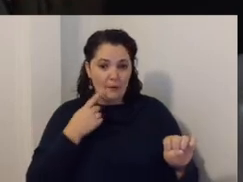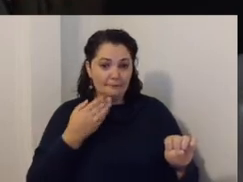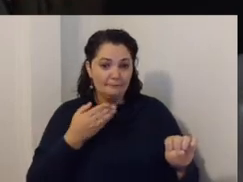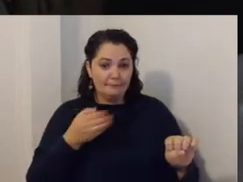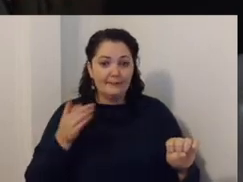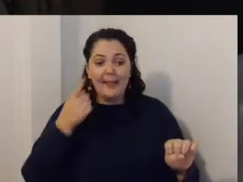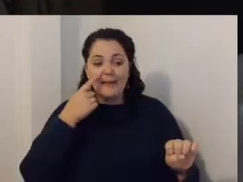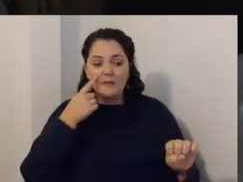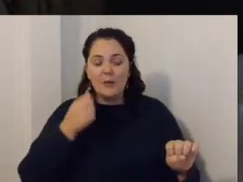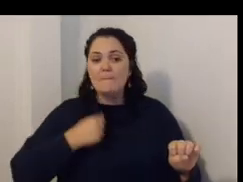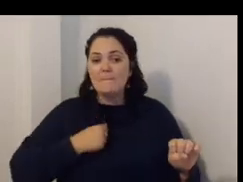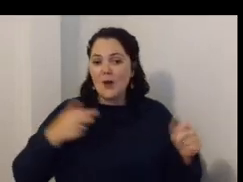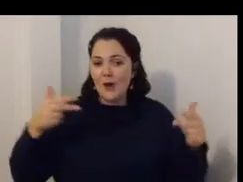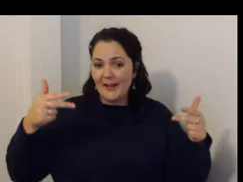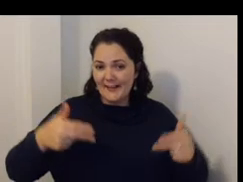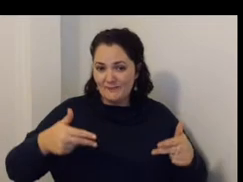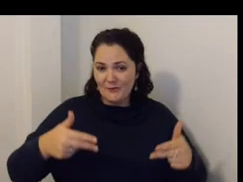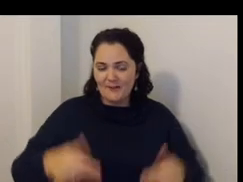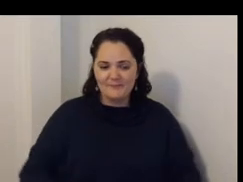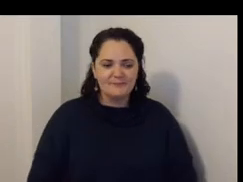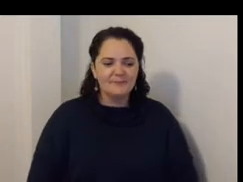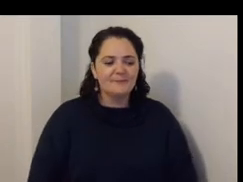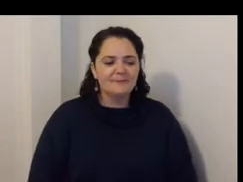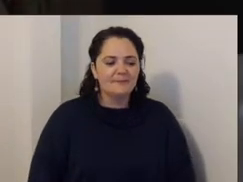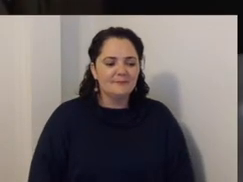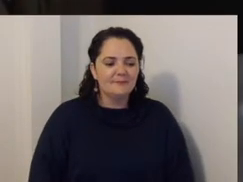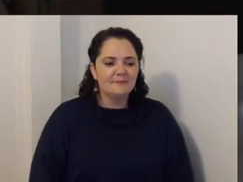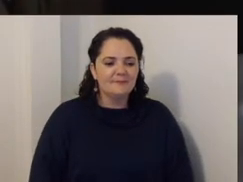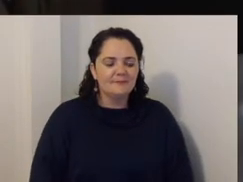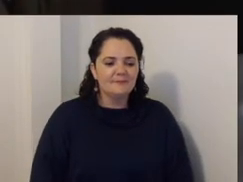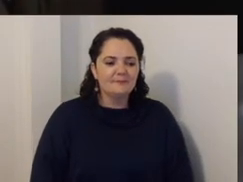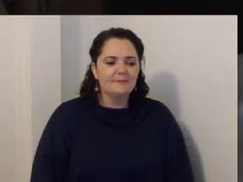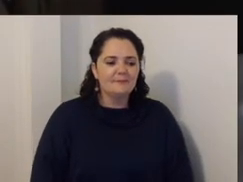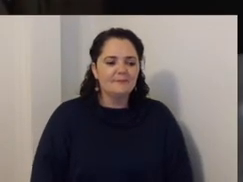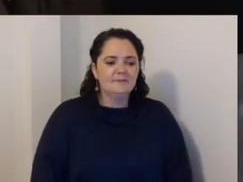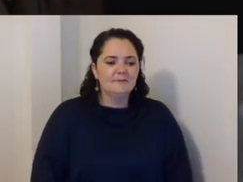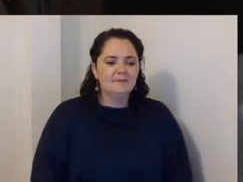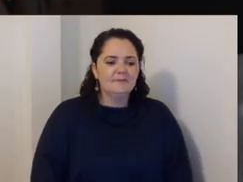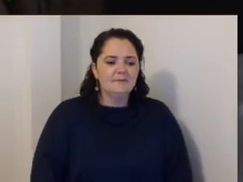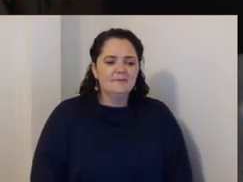right so we're going to switch over to uh my camera again and you're going to see that I've